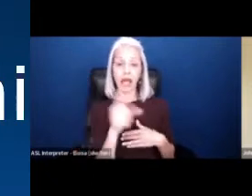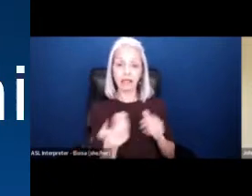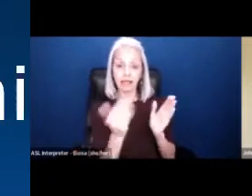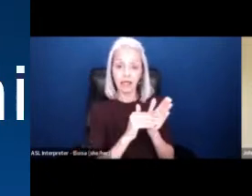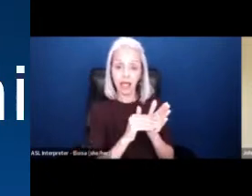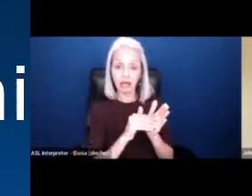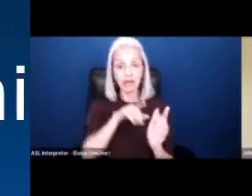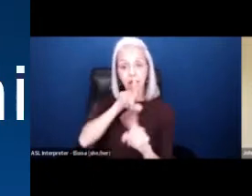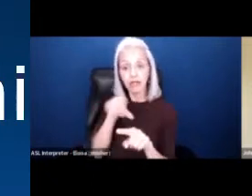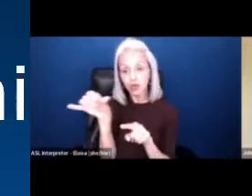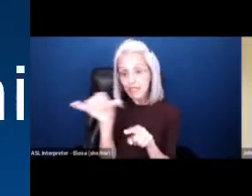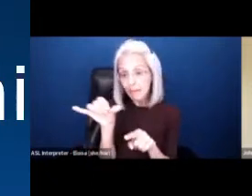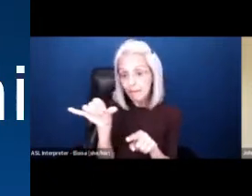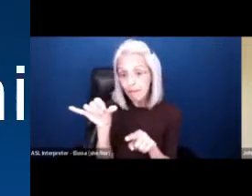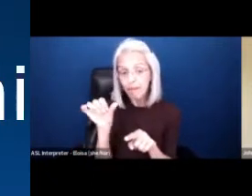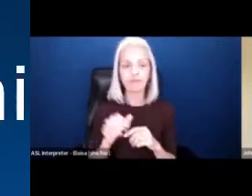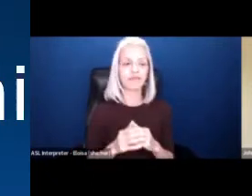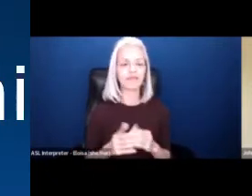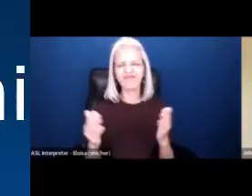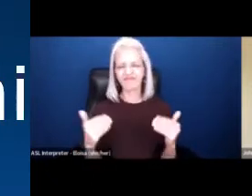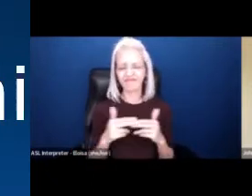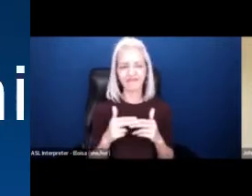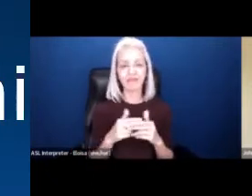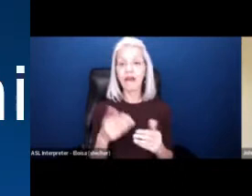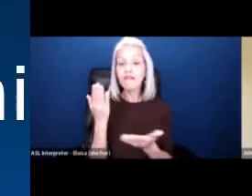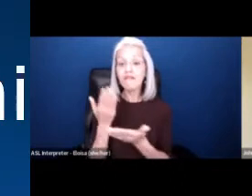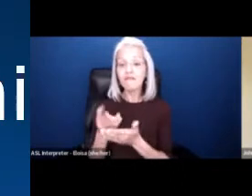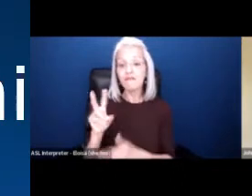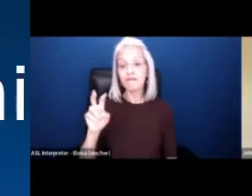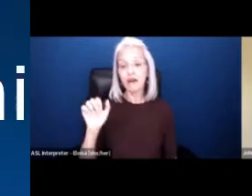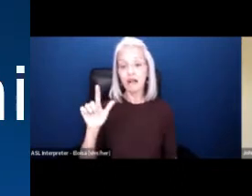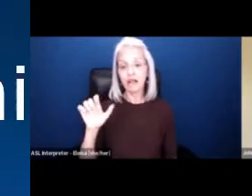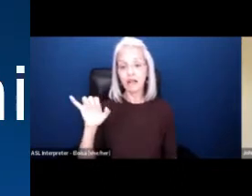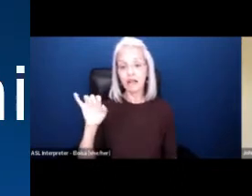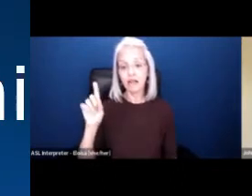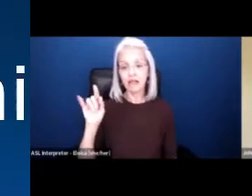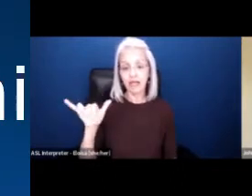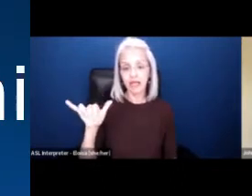result and advance and validity is this result I'm getting is it